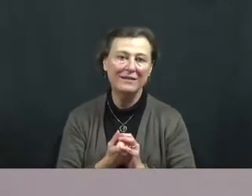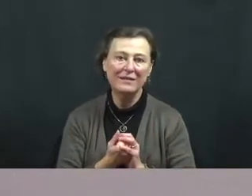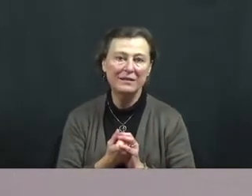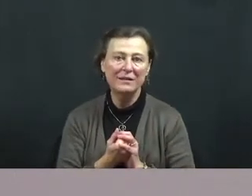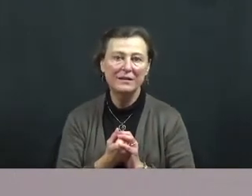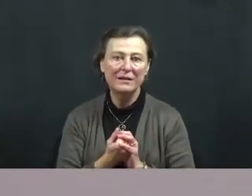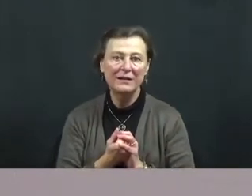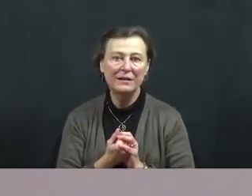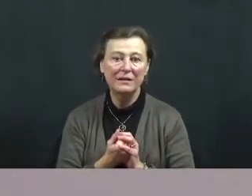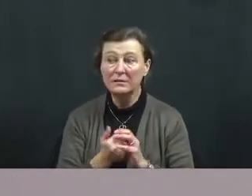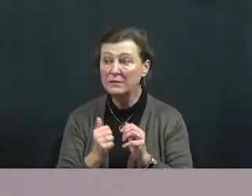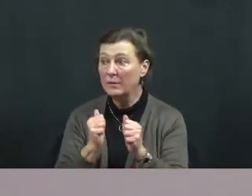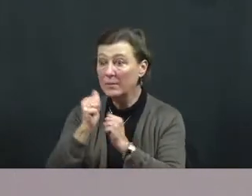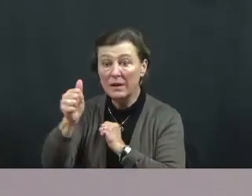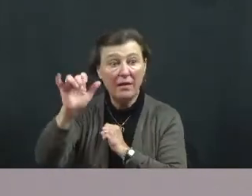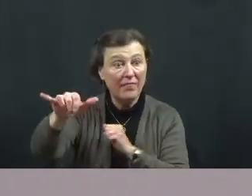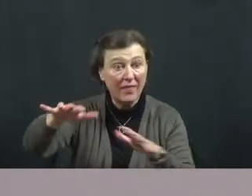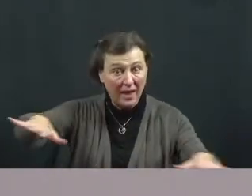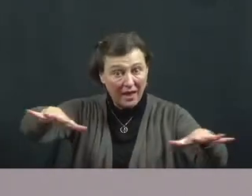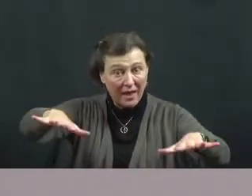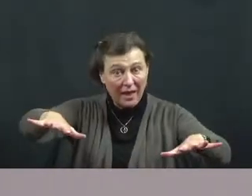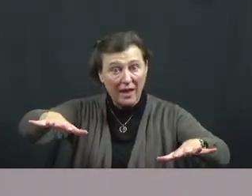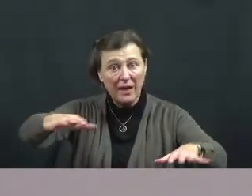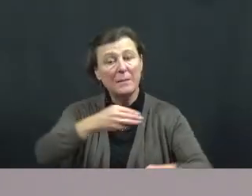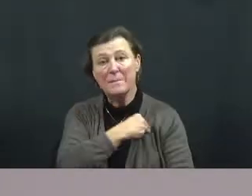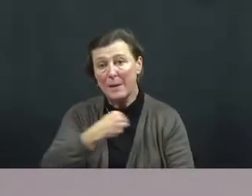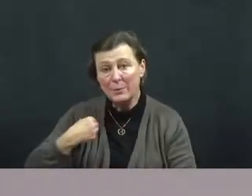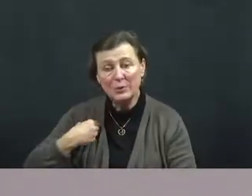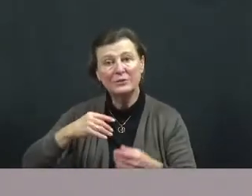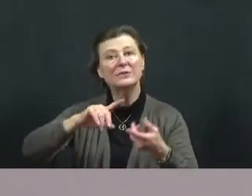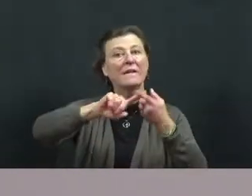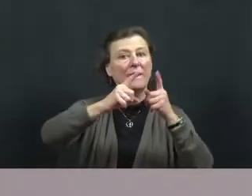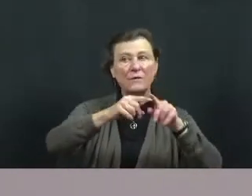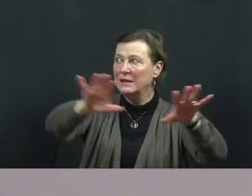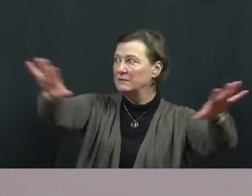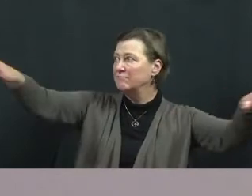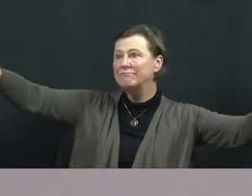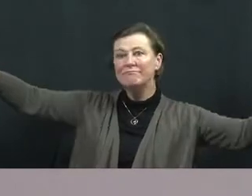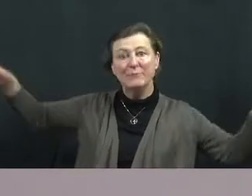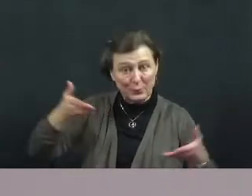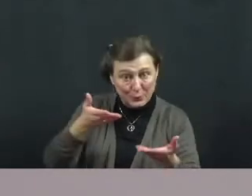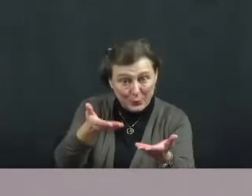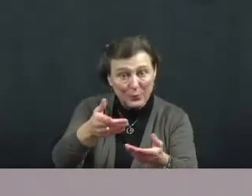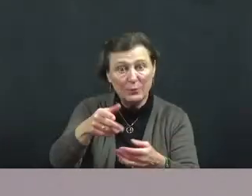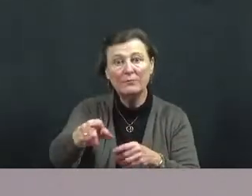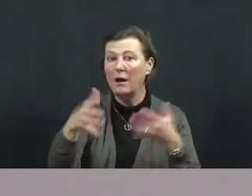And beyond that, there are good members and friends of the congregation, you who contribute